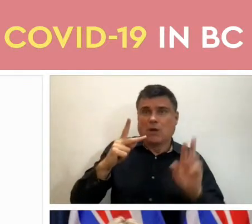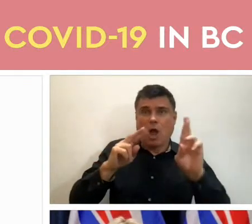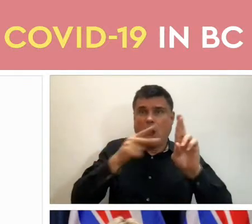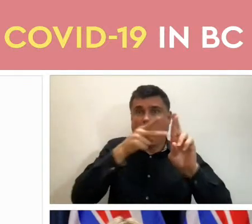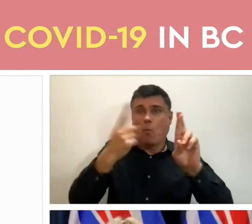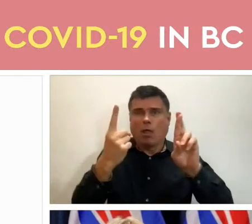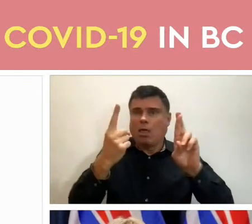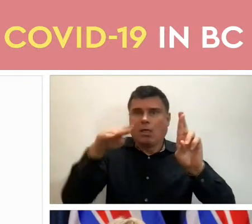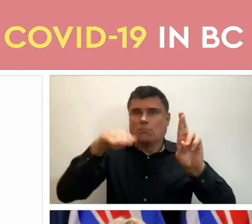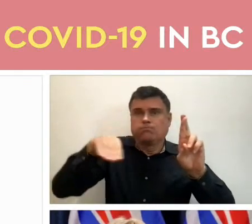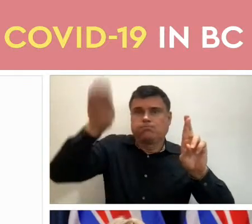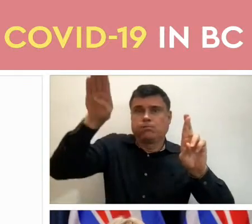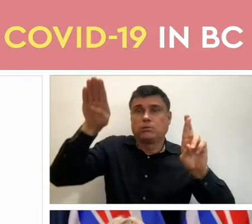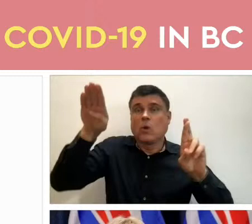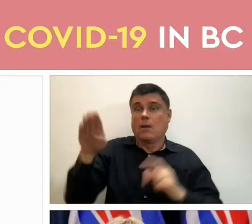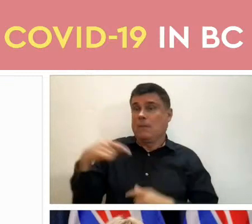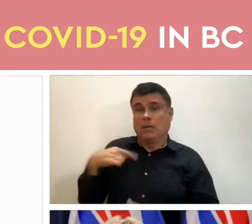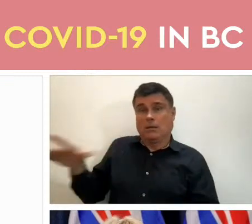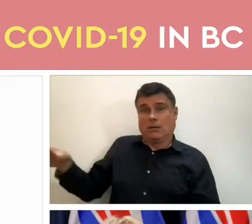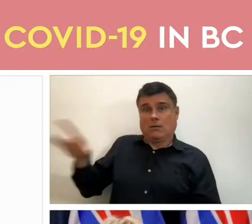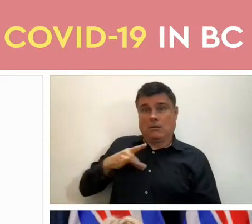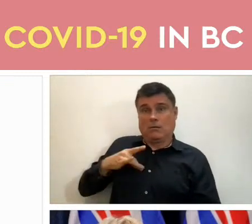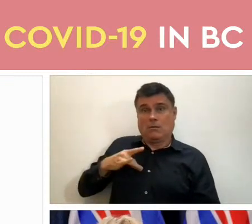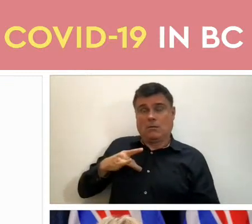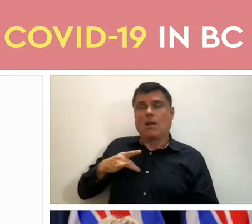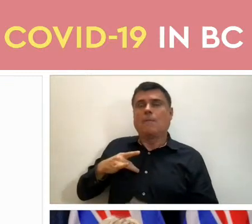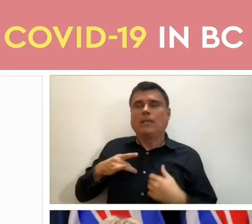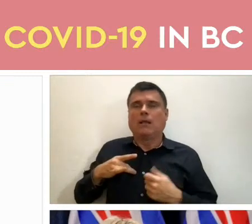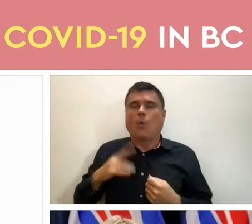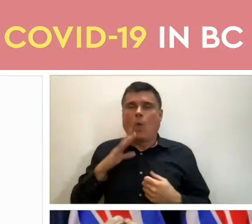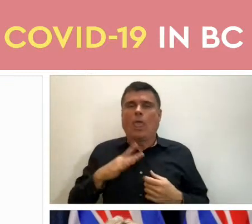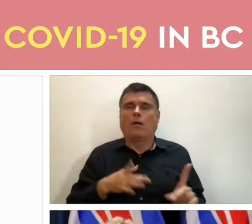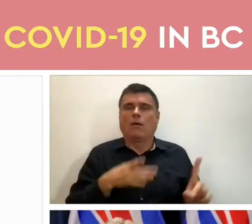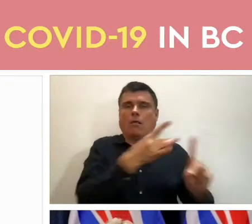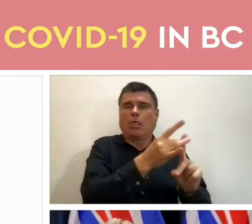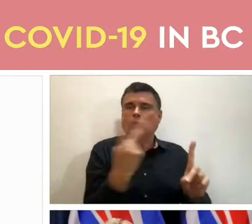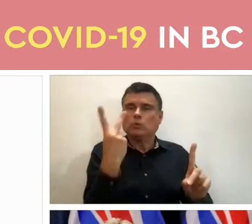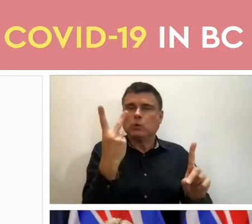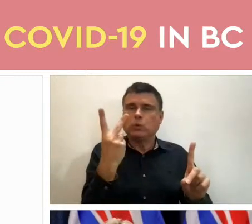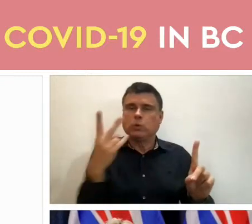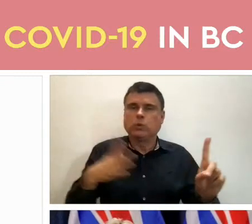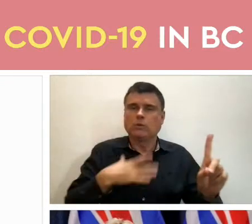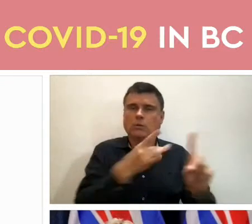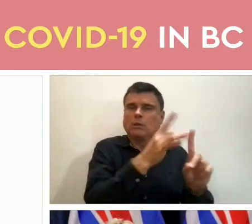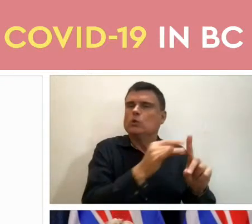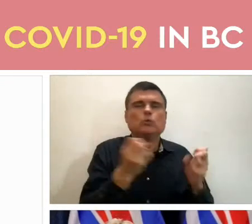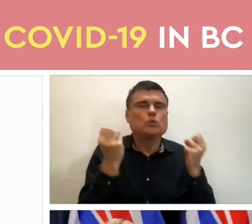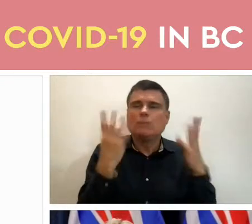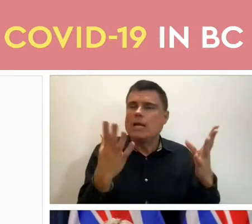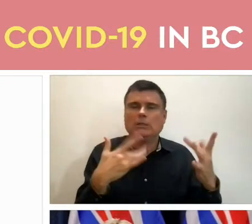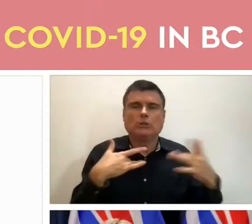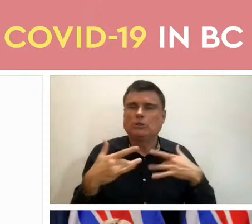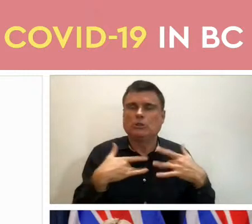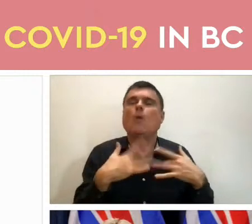others and that leads to propagated more rapidly moving